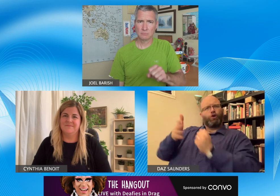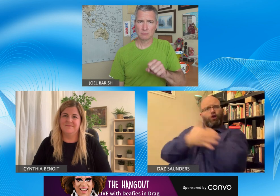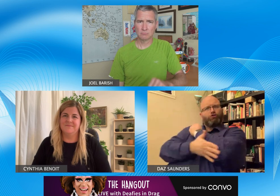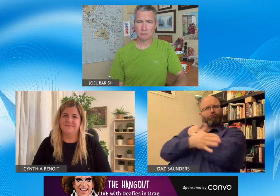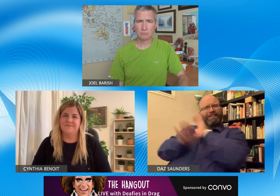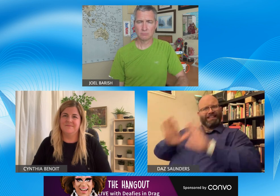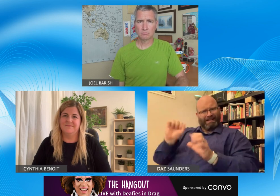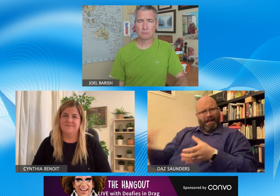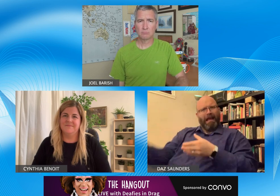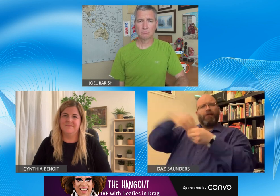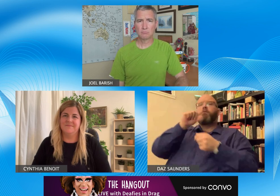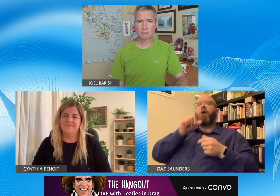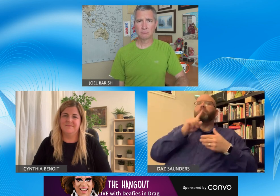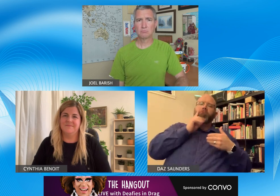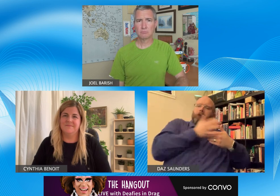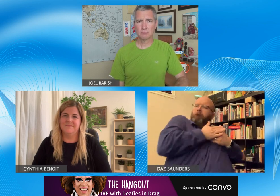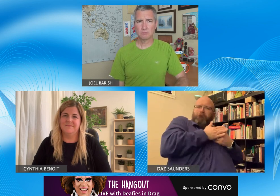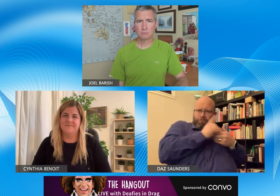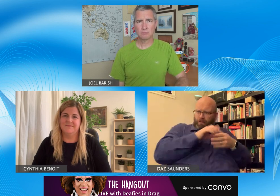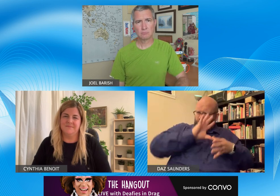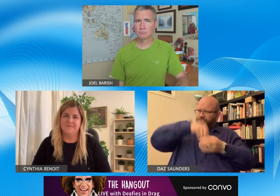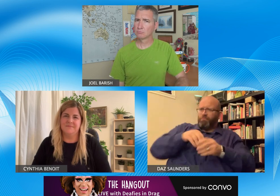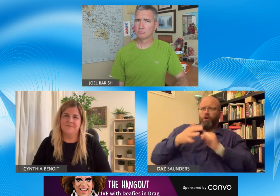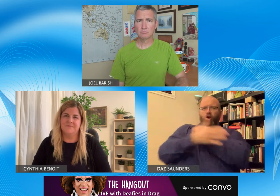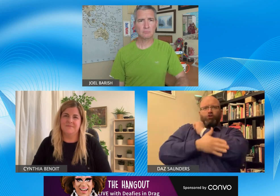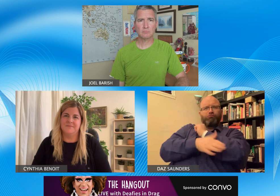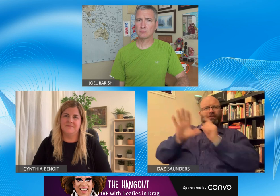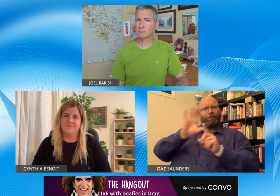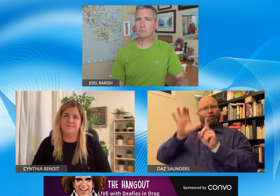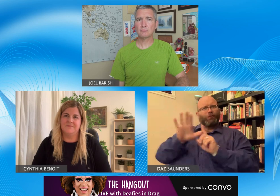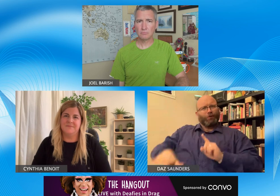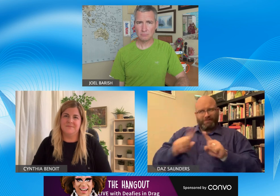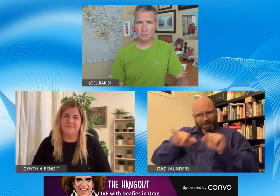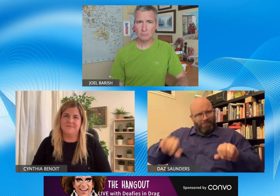Culture is a part of the whole package, including the country’s own culture incorporated.